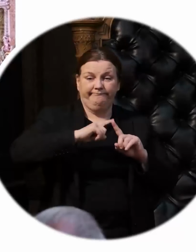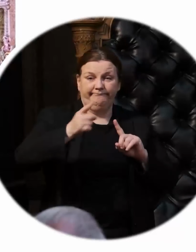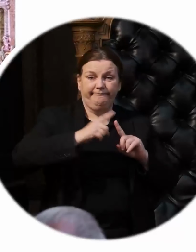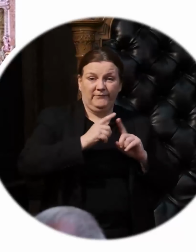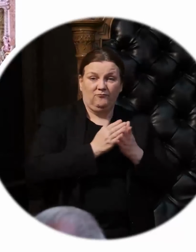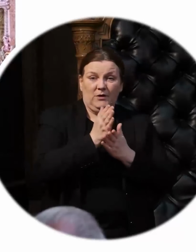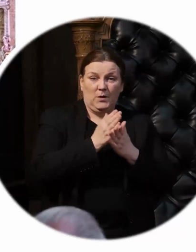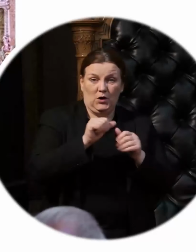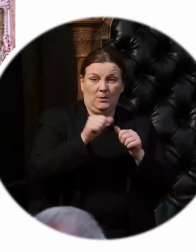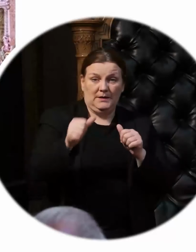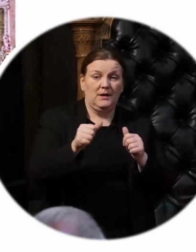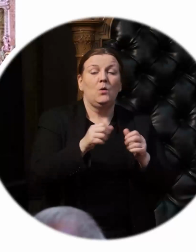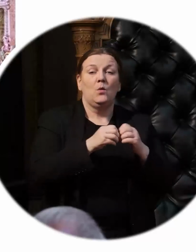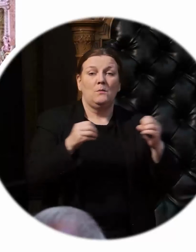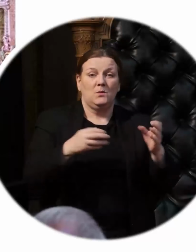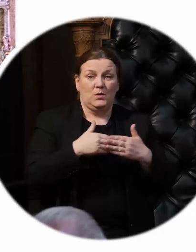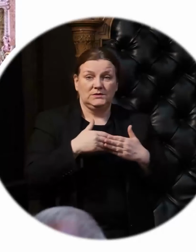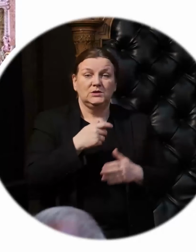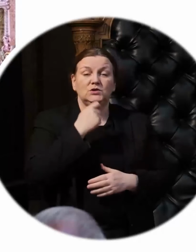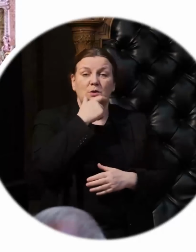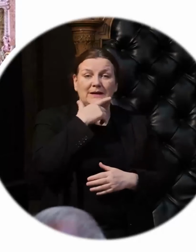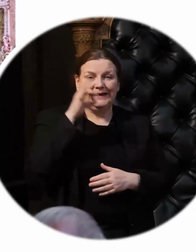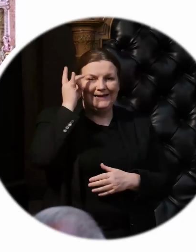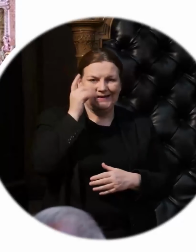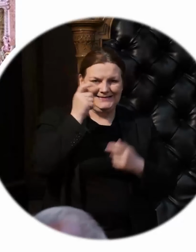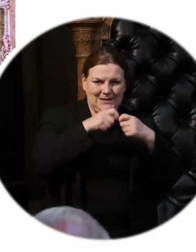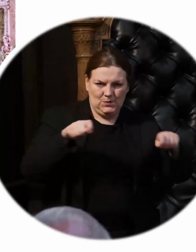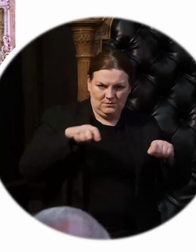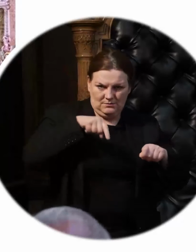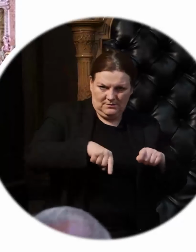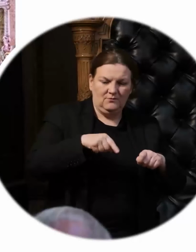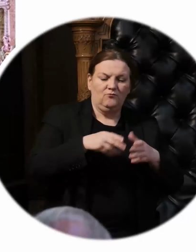Ireland opened with the Dublin and Kingstown Railway, which opened in 1834.